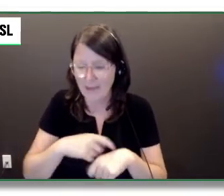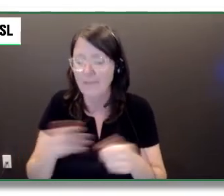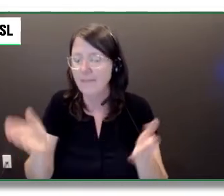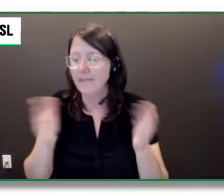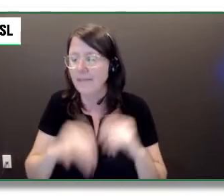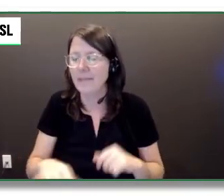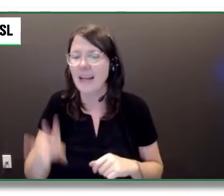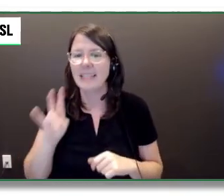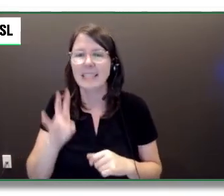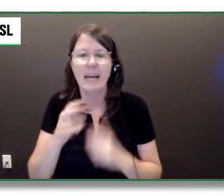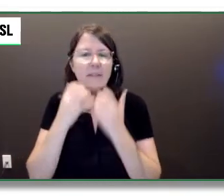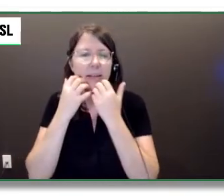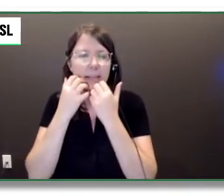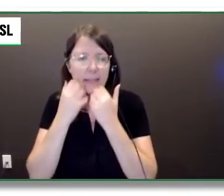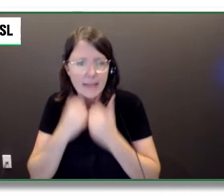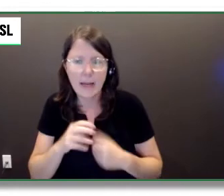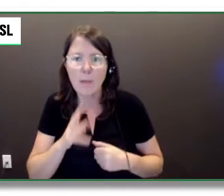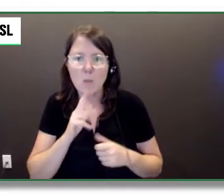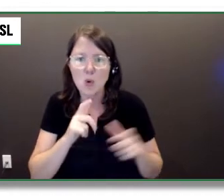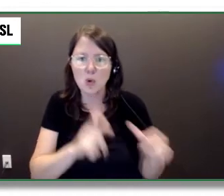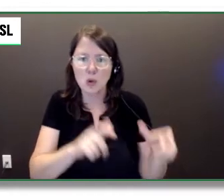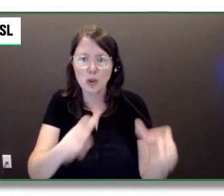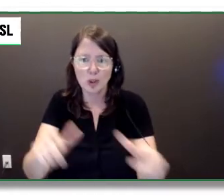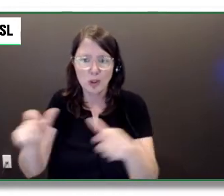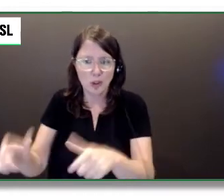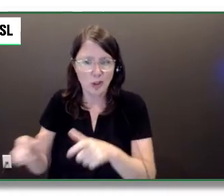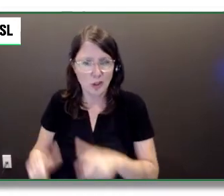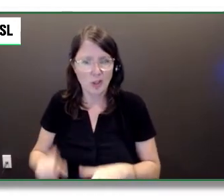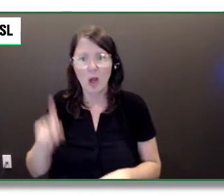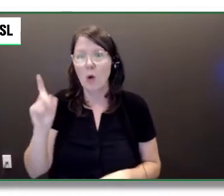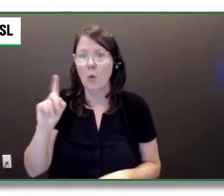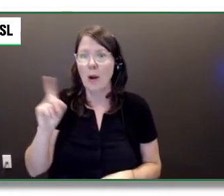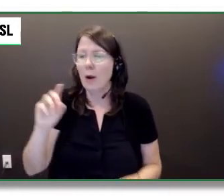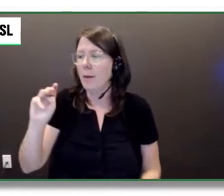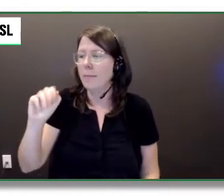'O'heo Gulch in Maui. I'm not sure if I'm pronouncing that right. Just lovely